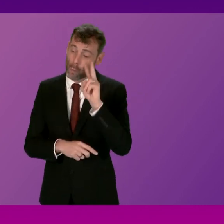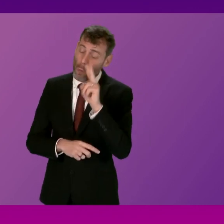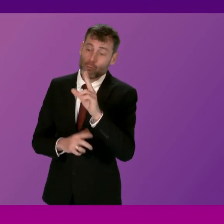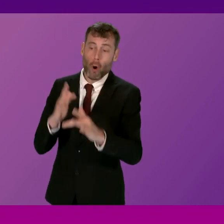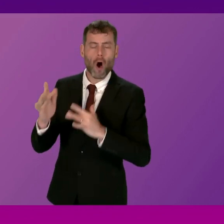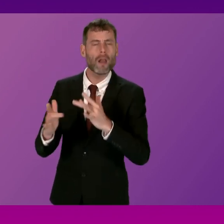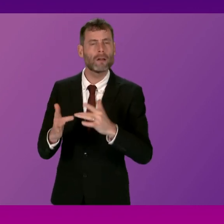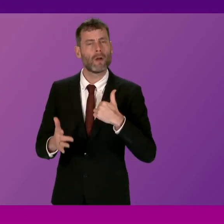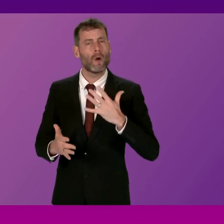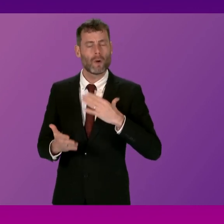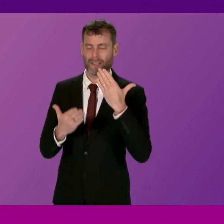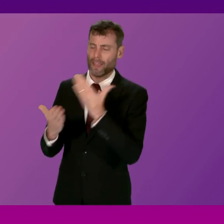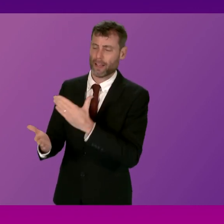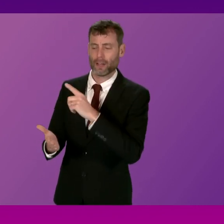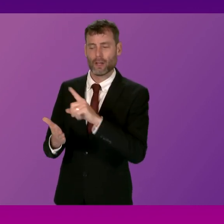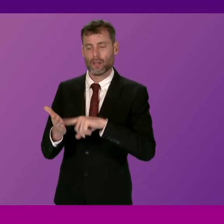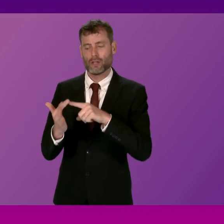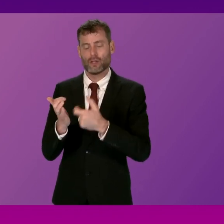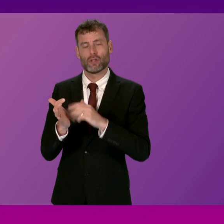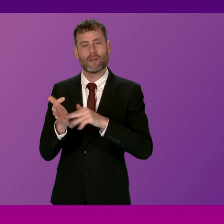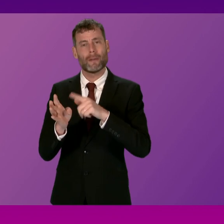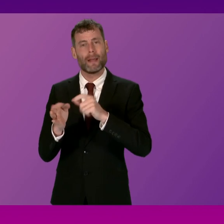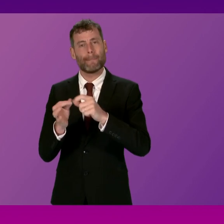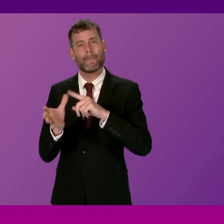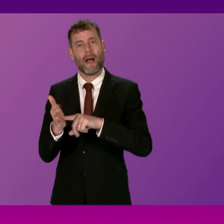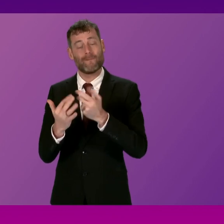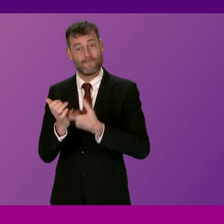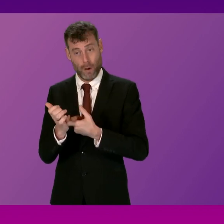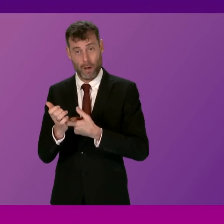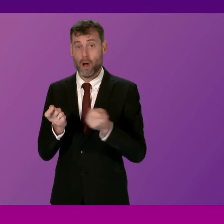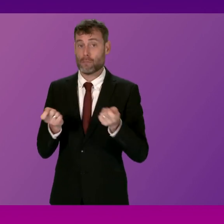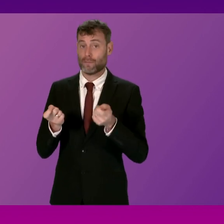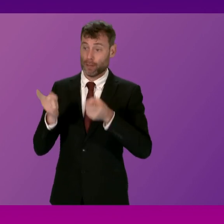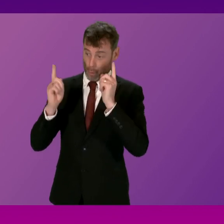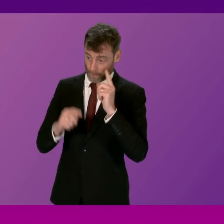Jeremy Balfour, the Presiding Officers and their team, and the staff of the Parliament